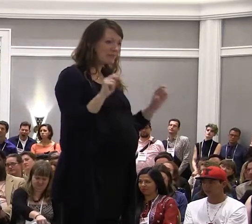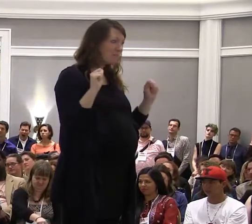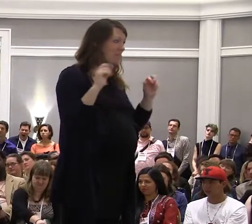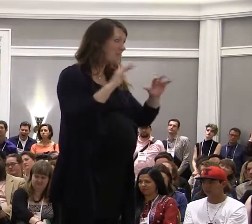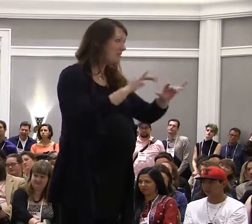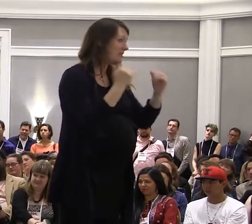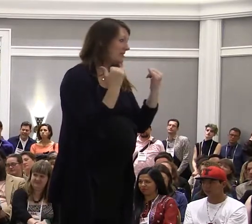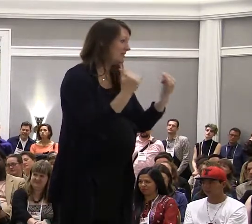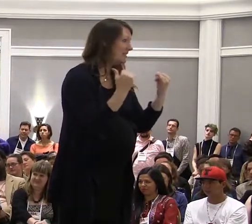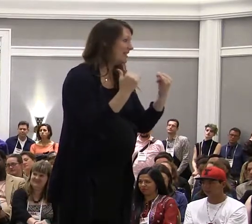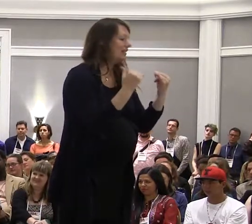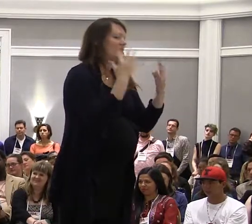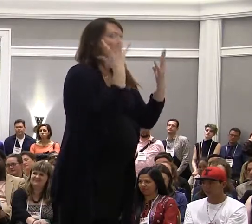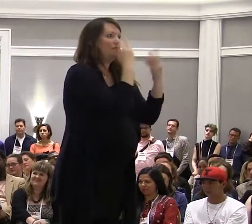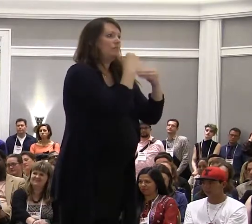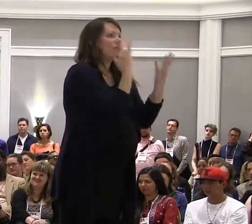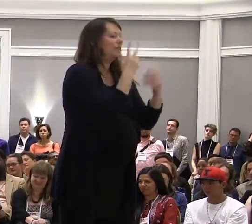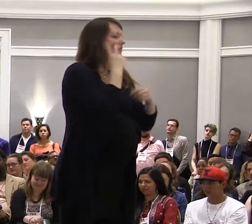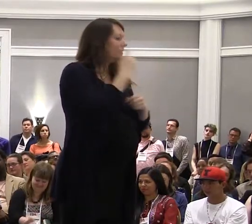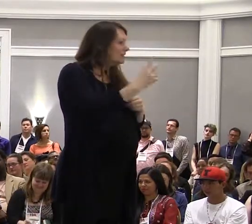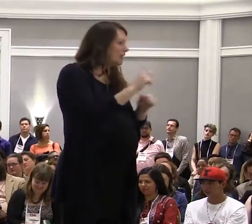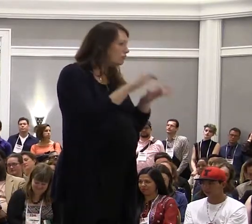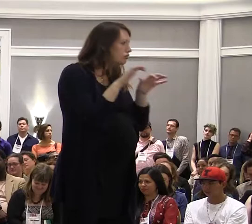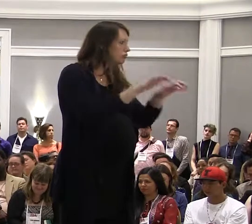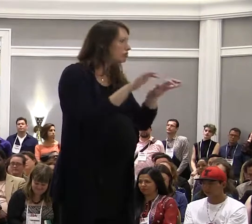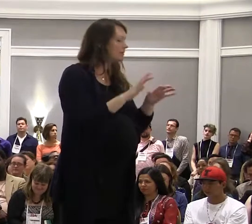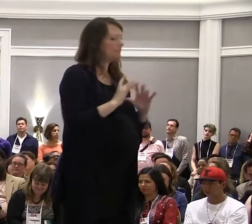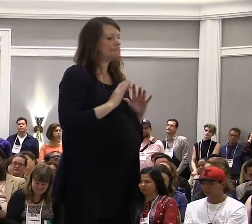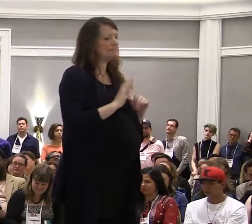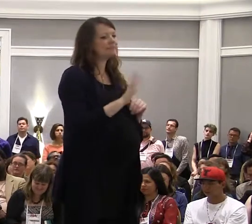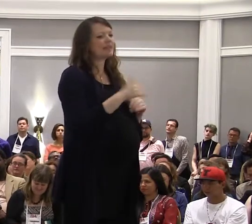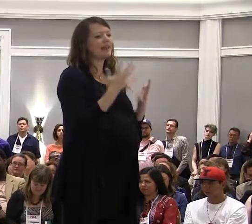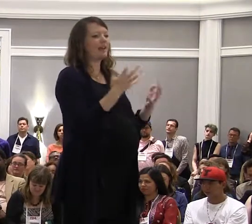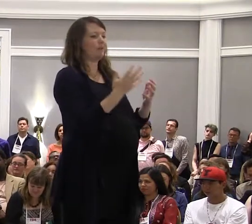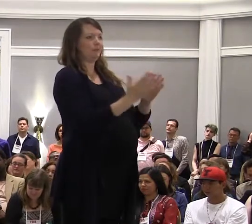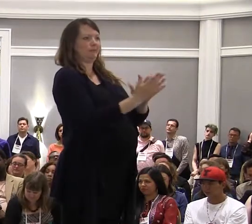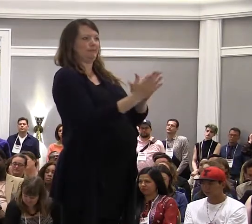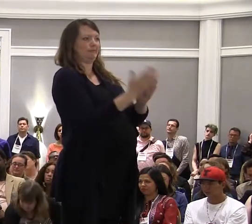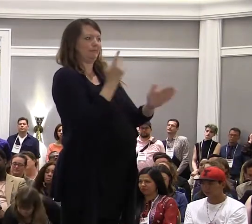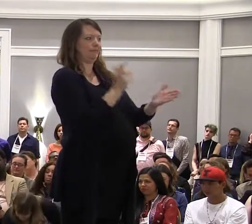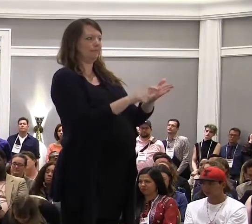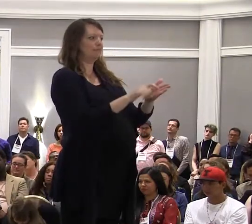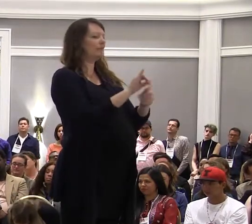which was a beautiful thing to see. I do want to give a big shout out to Jennifer Nelson